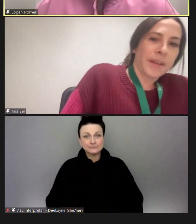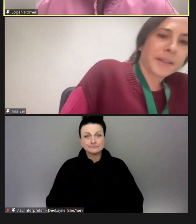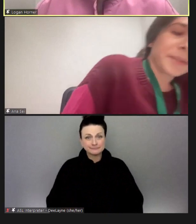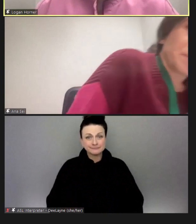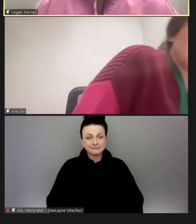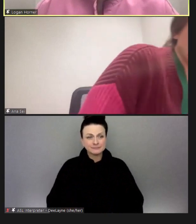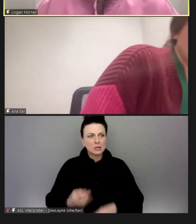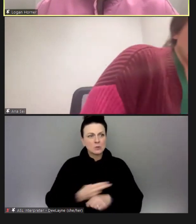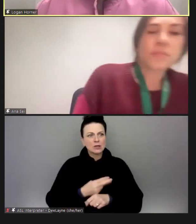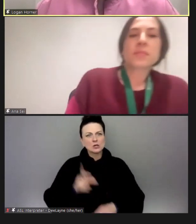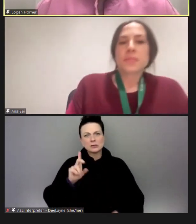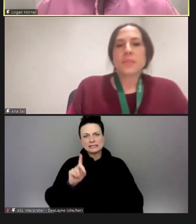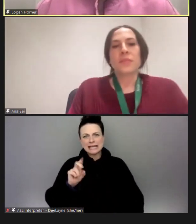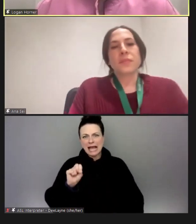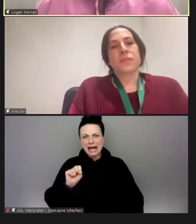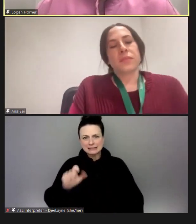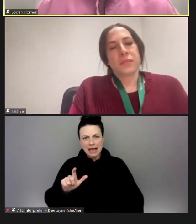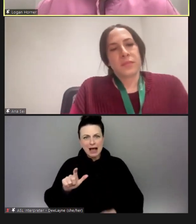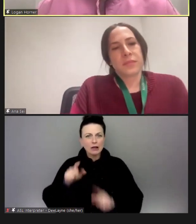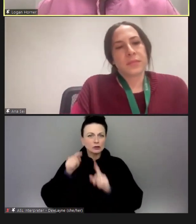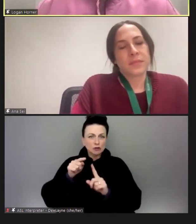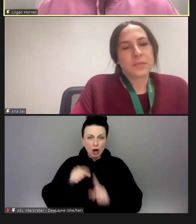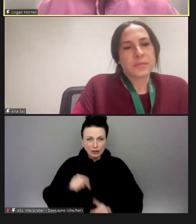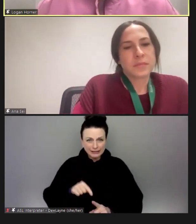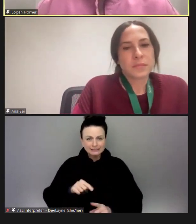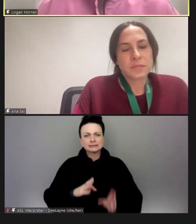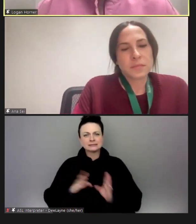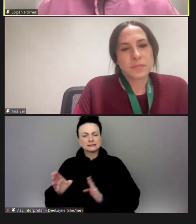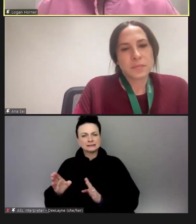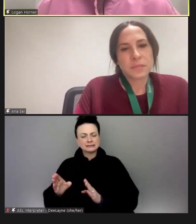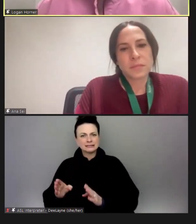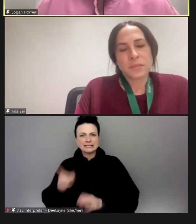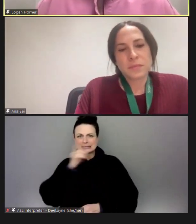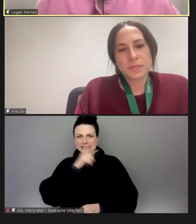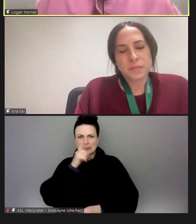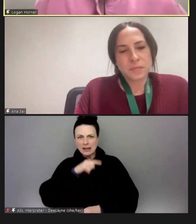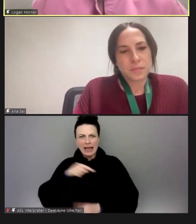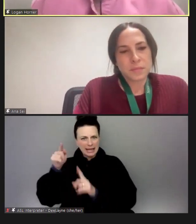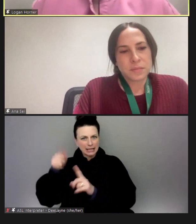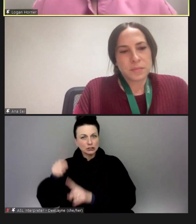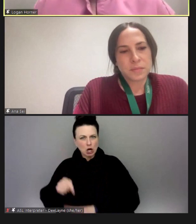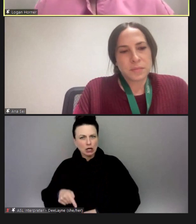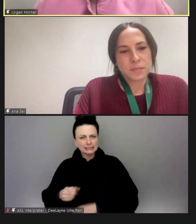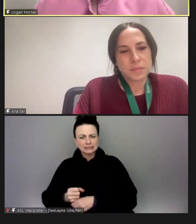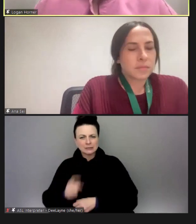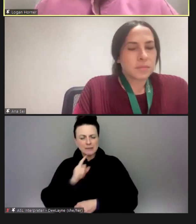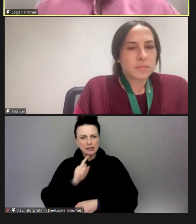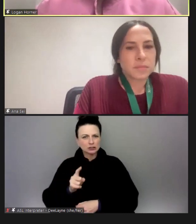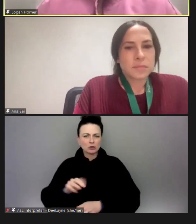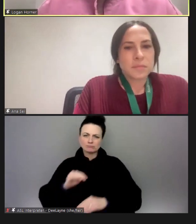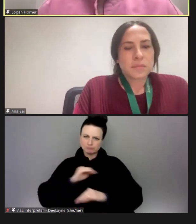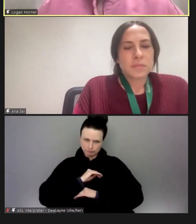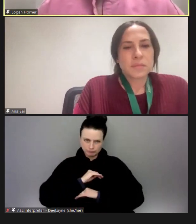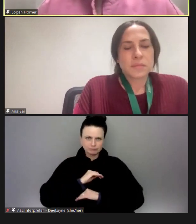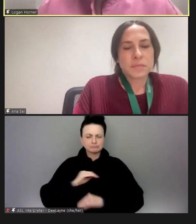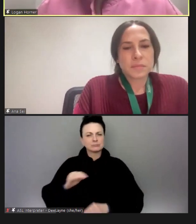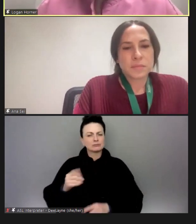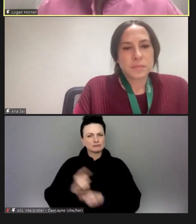targets and then we use simulated targets um to make sure that we're